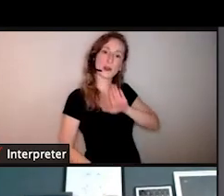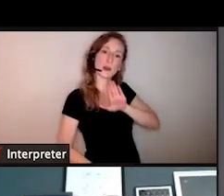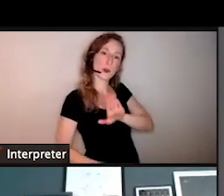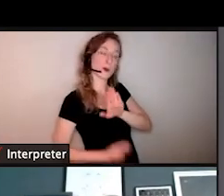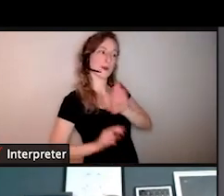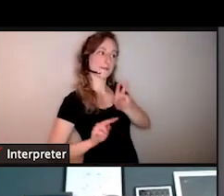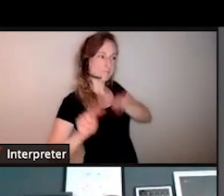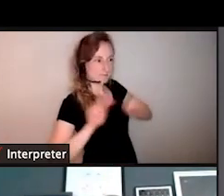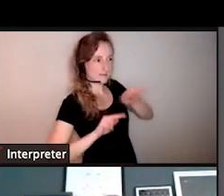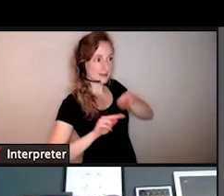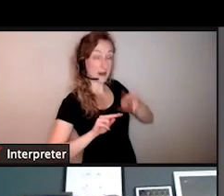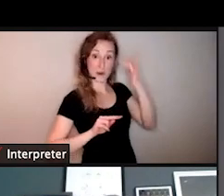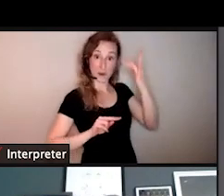Yes, I like it.